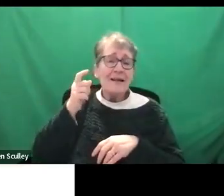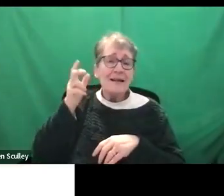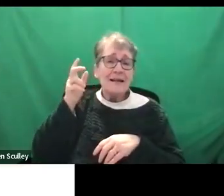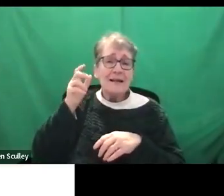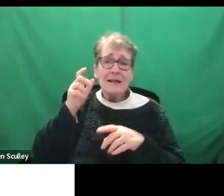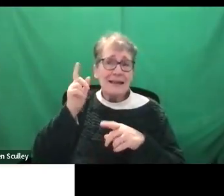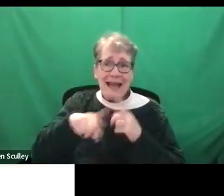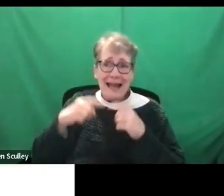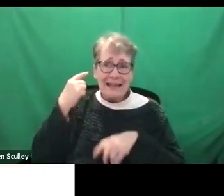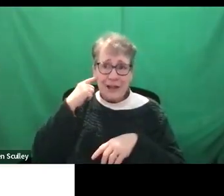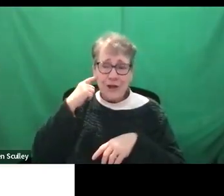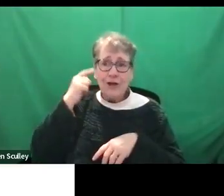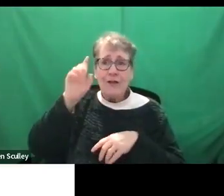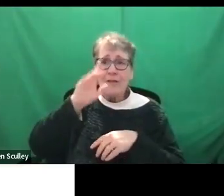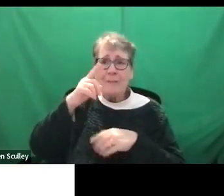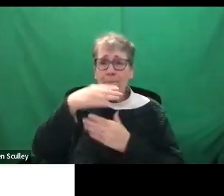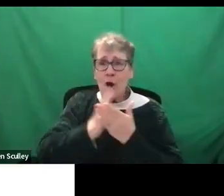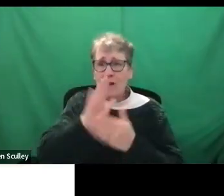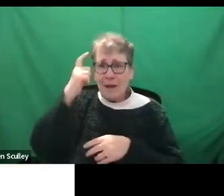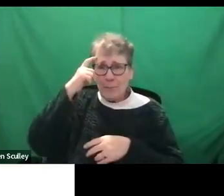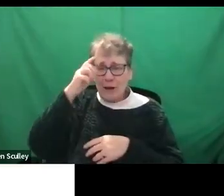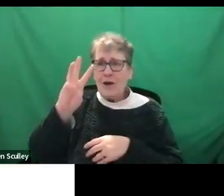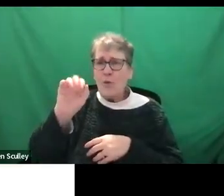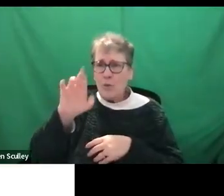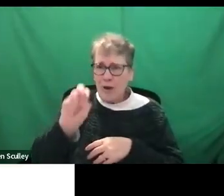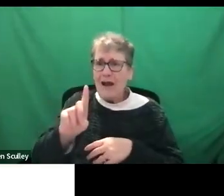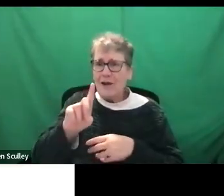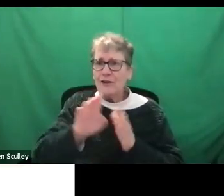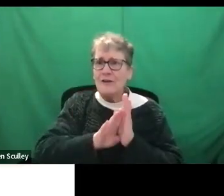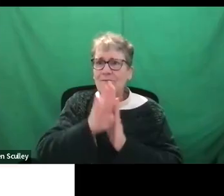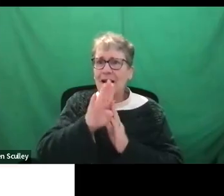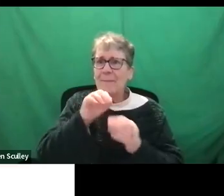for the first time as they're born. So it could be quite overwhelming.